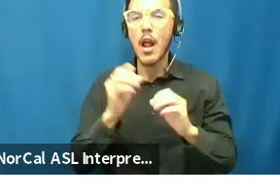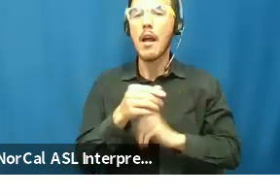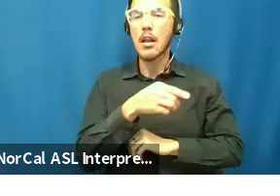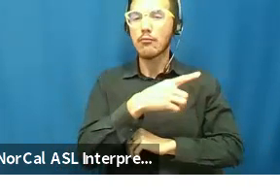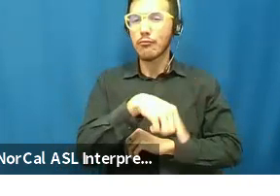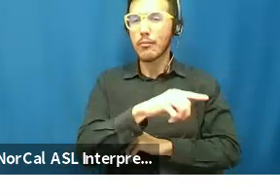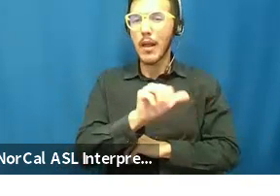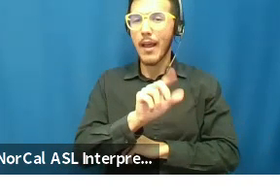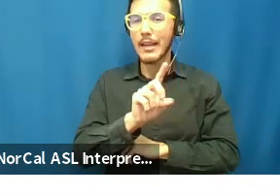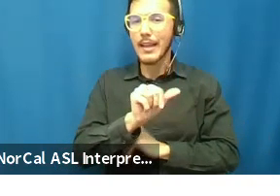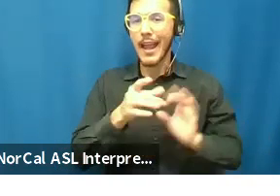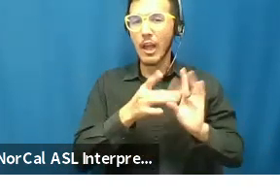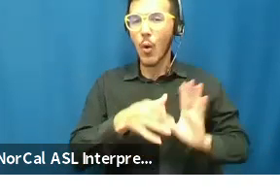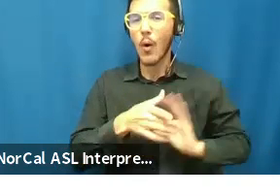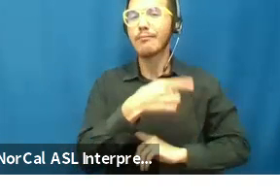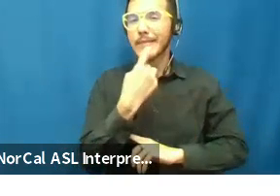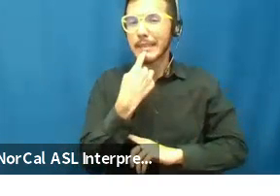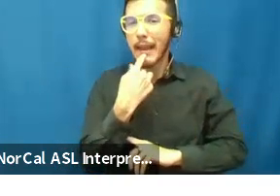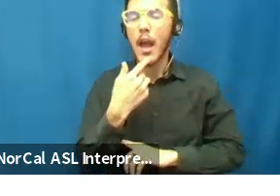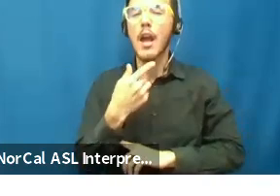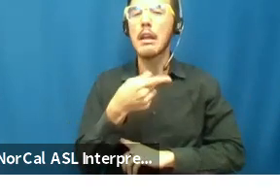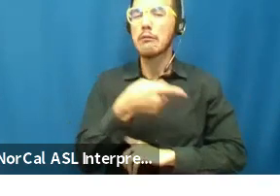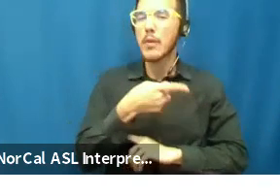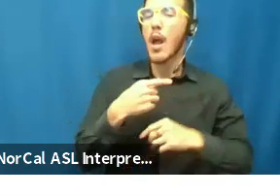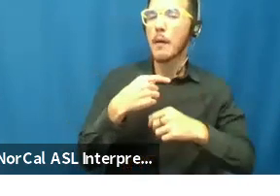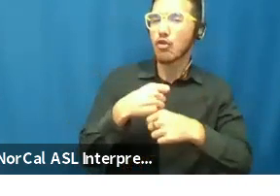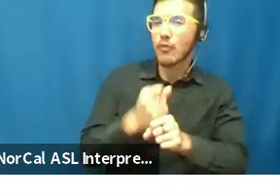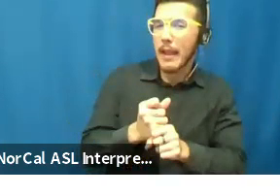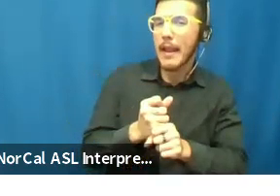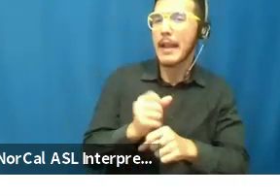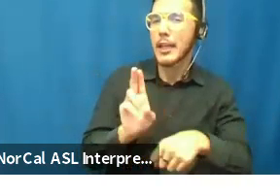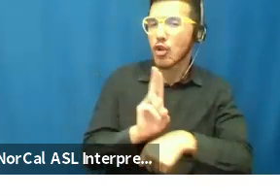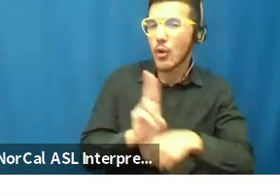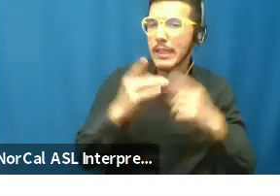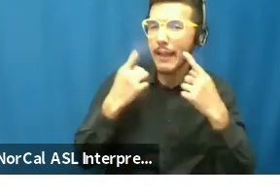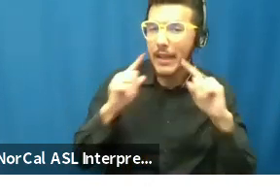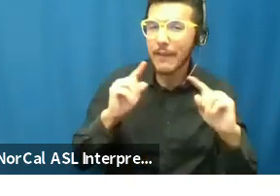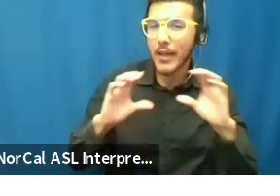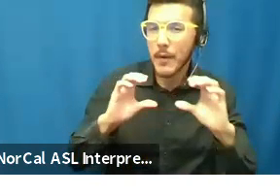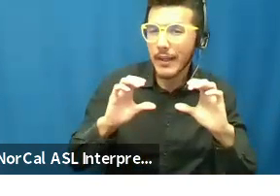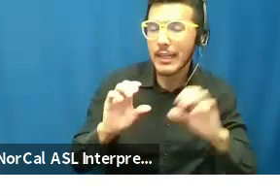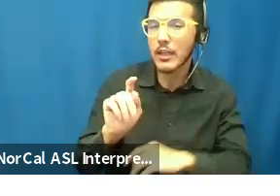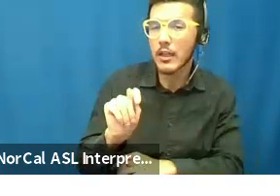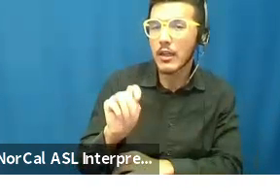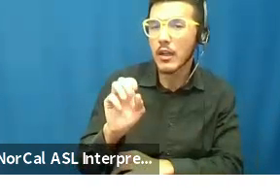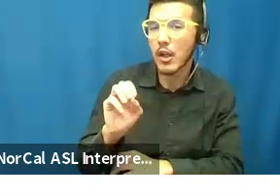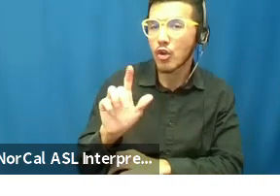on creating or using effective communication toolkits or sensory toolkits. This also included